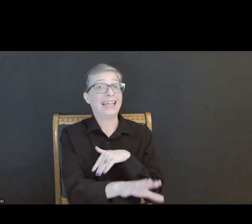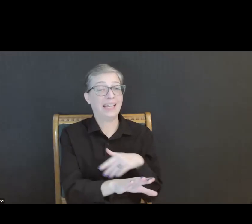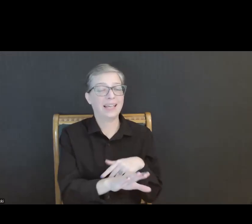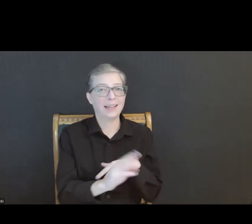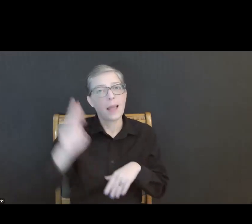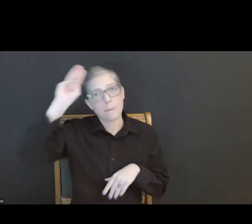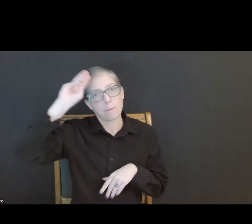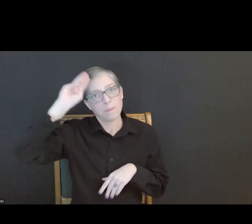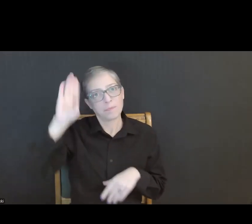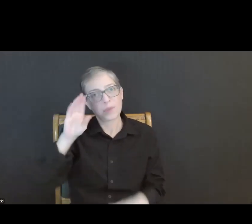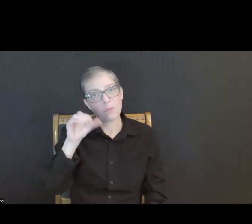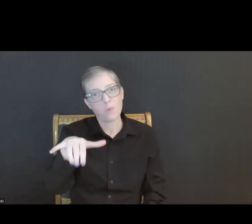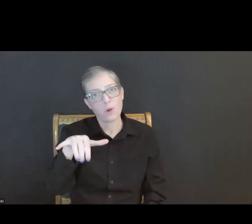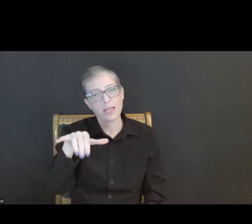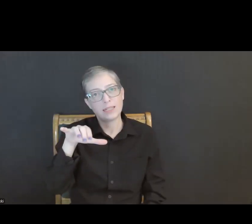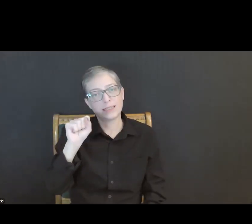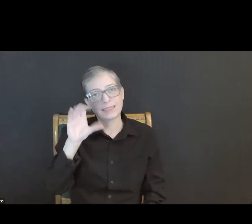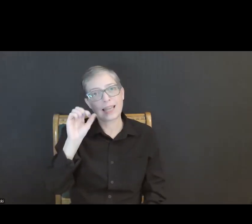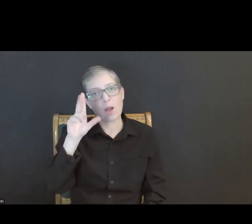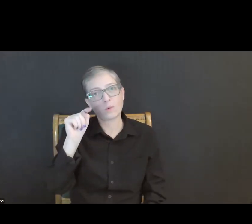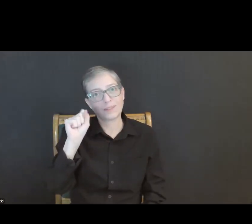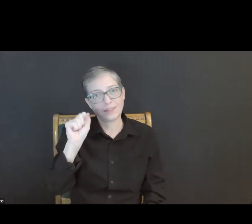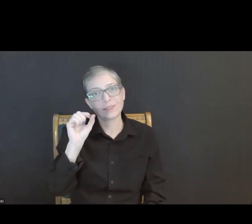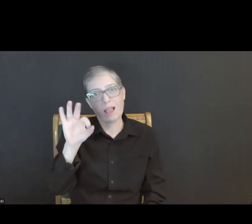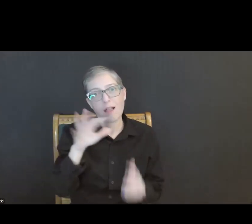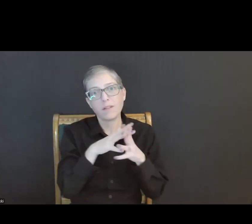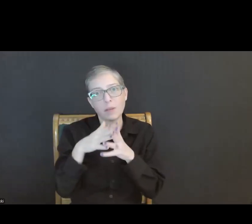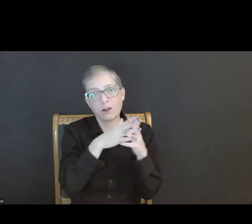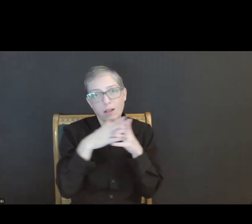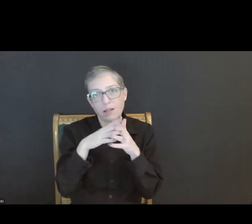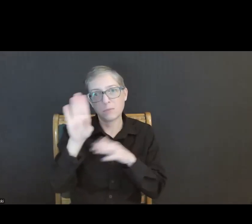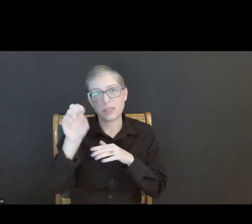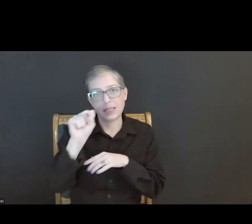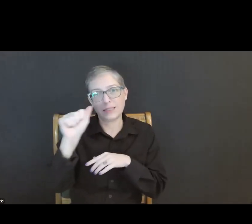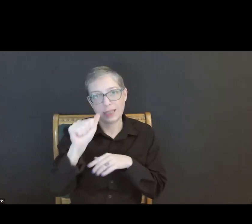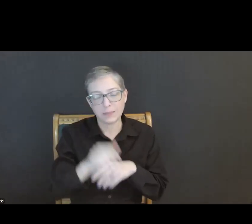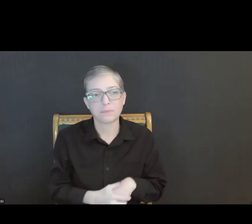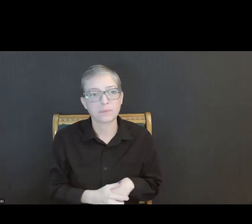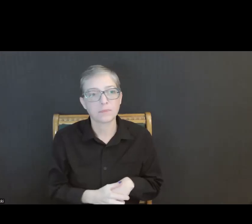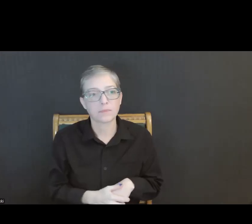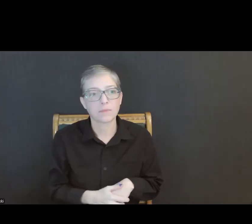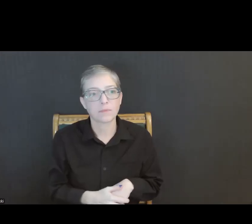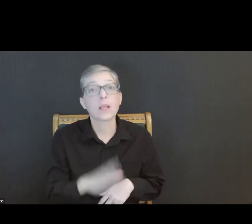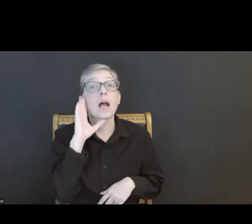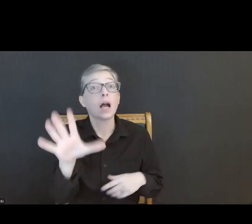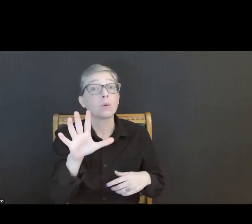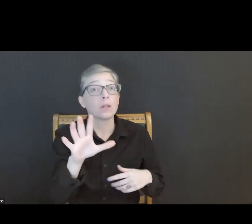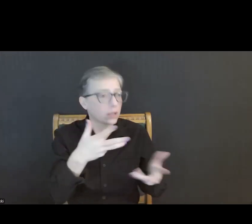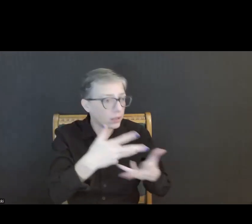I would find out how do we connect families to the resources that I know that they need